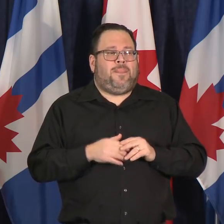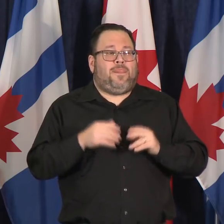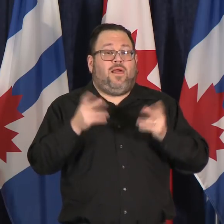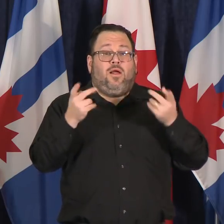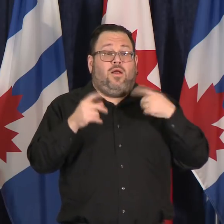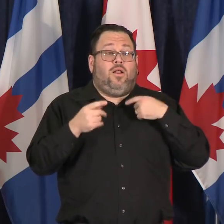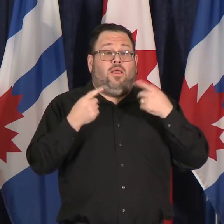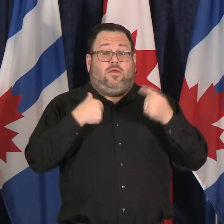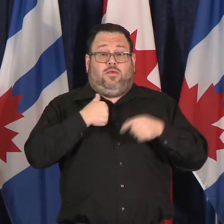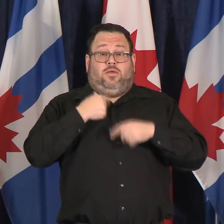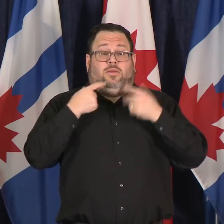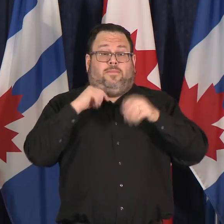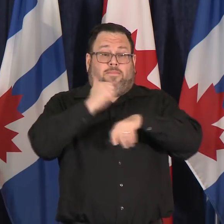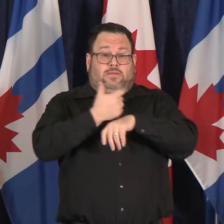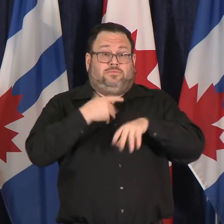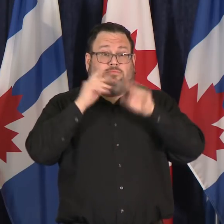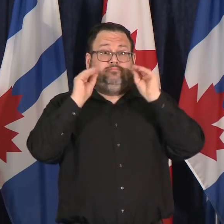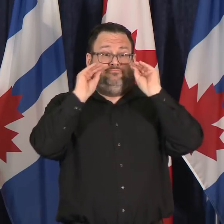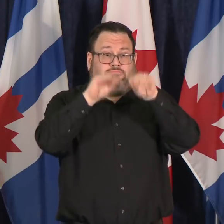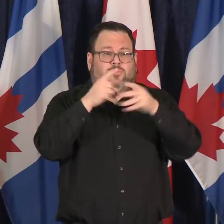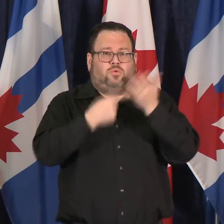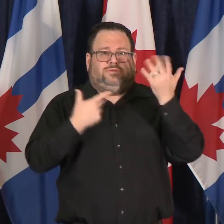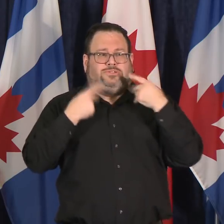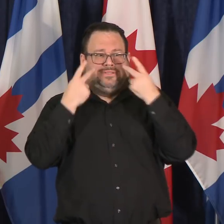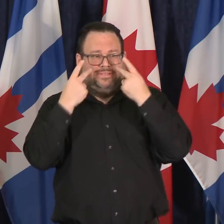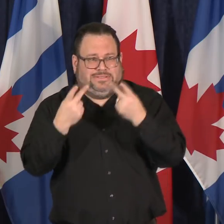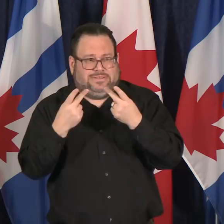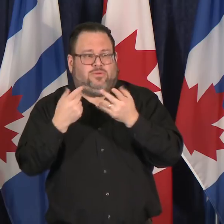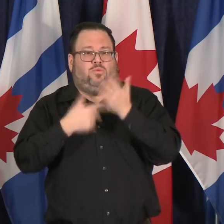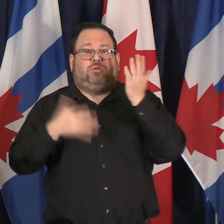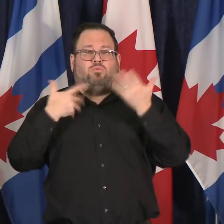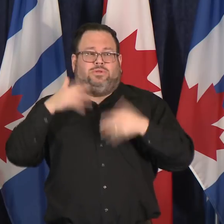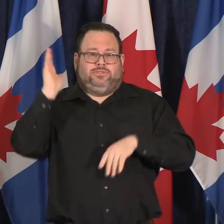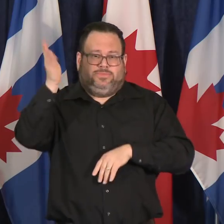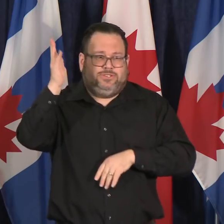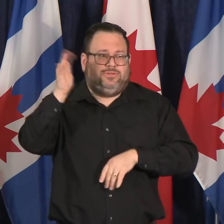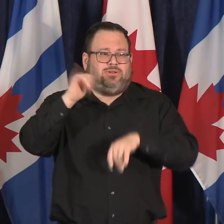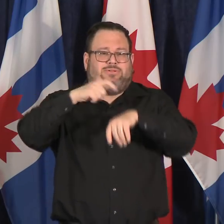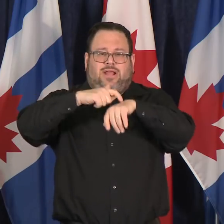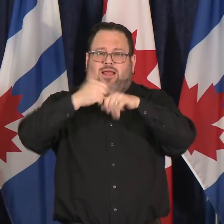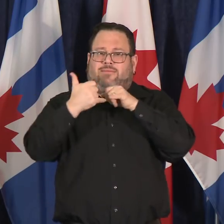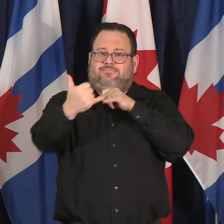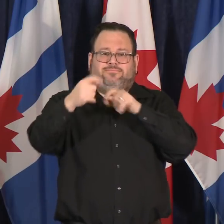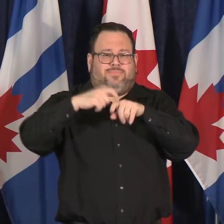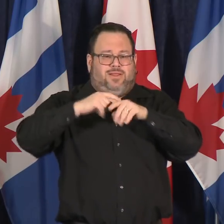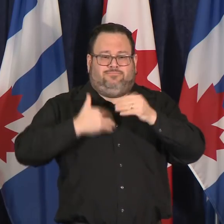they get their data and when we're actually speaking with you just to clarify so with the most updated numbers then and the province B what you're